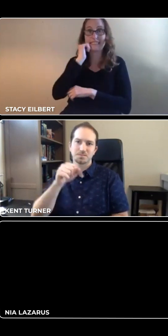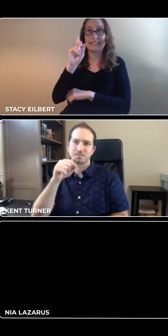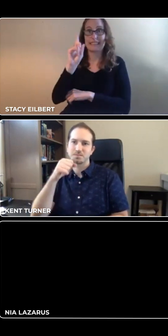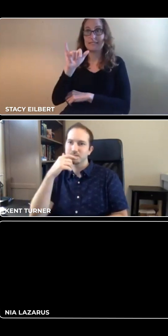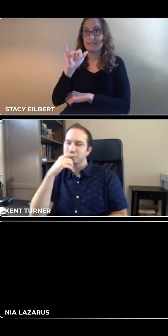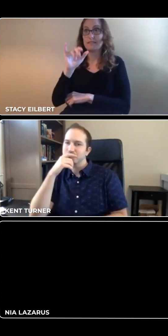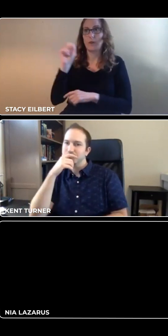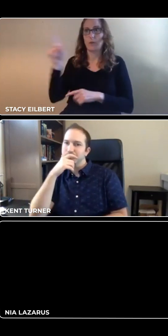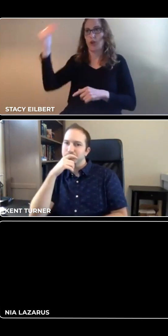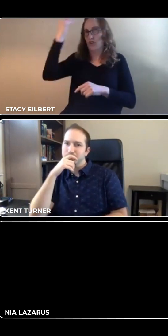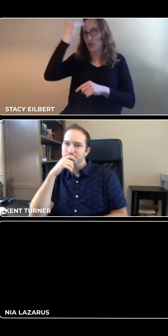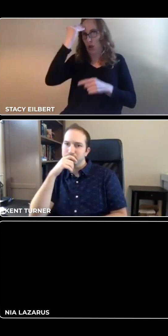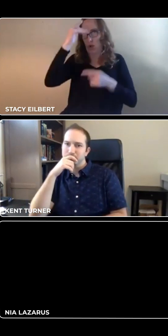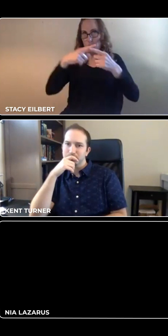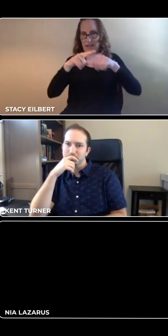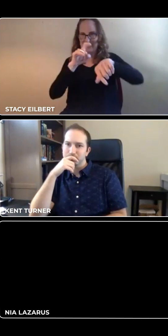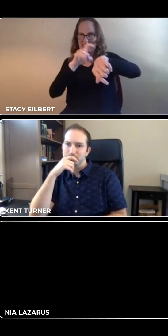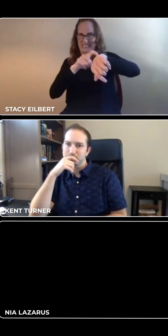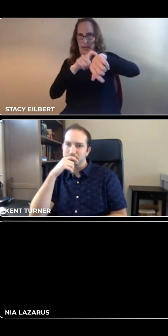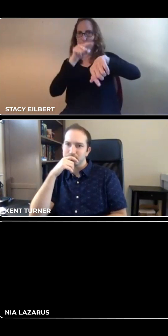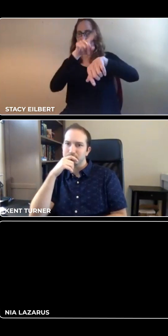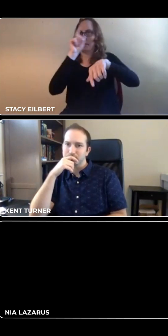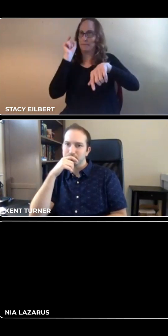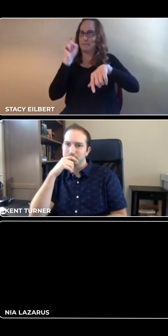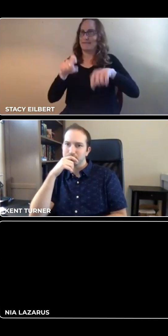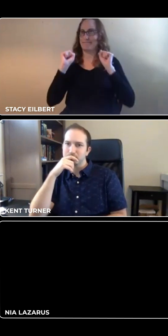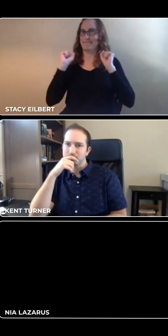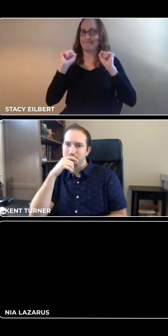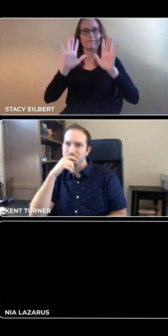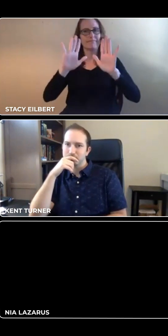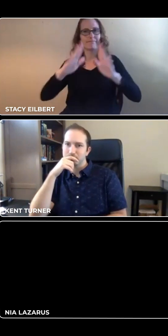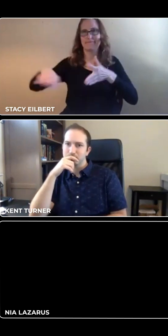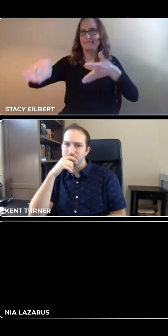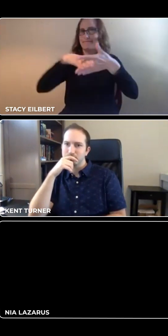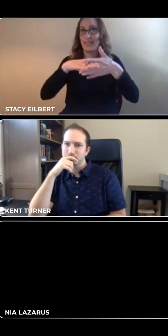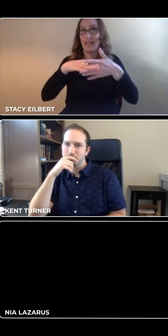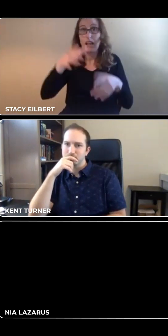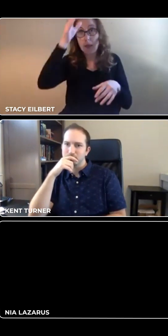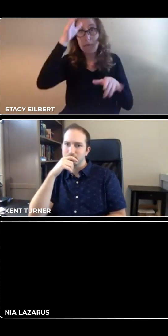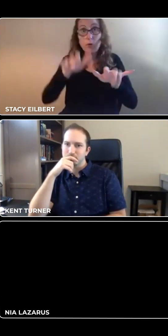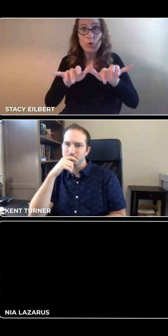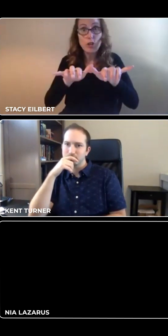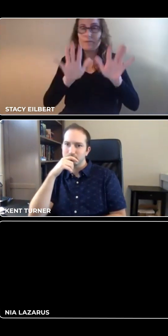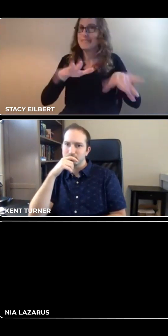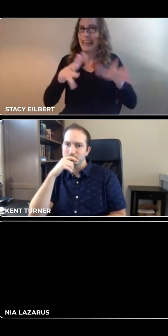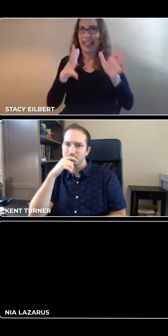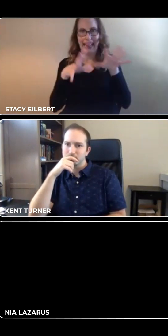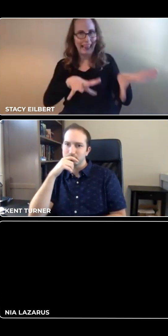work out daily. So, they know exactly what time they're going to work out and they take